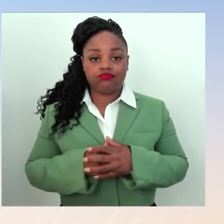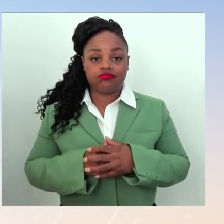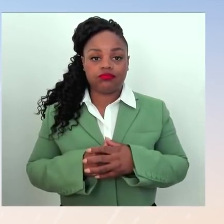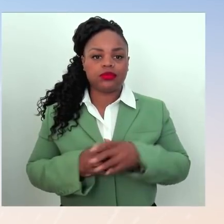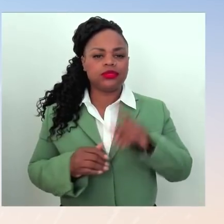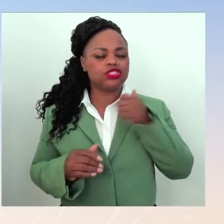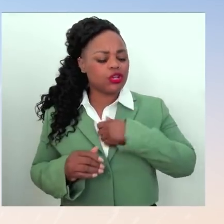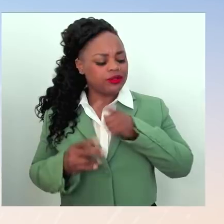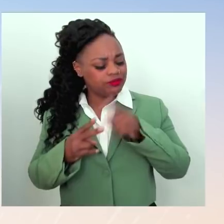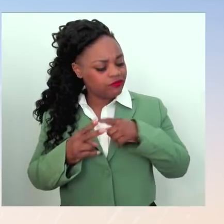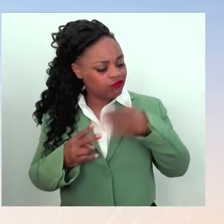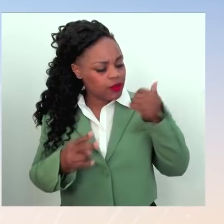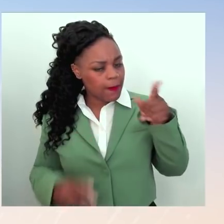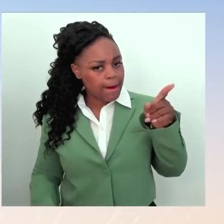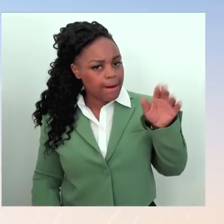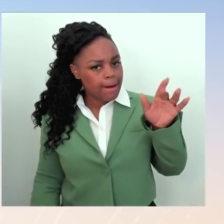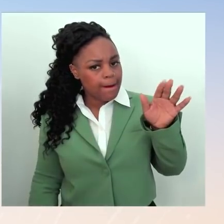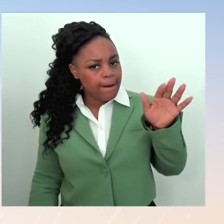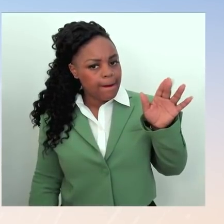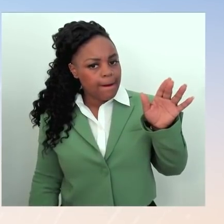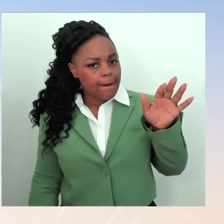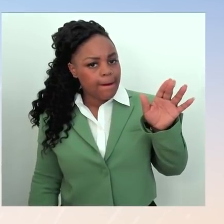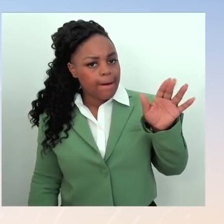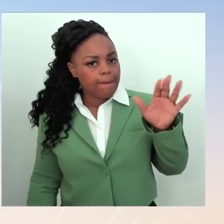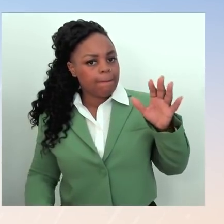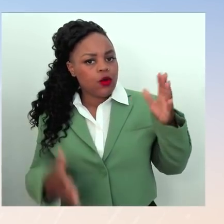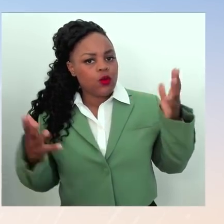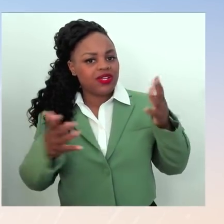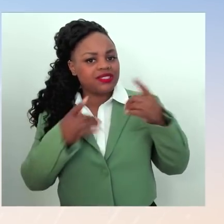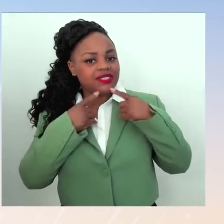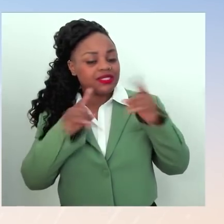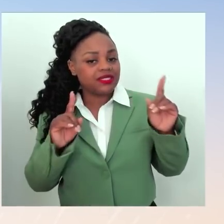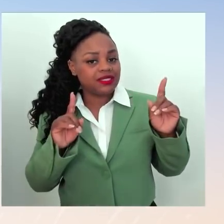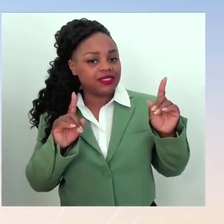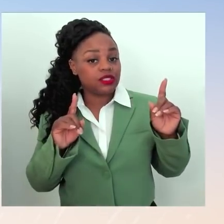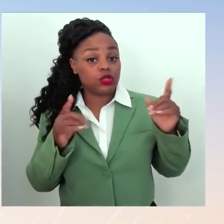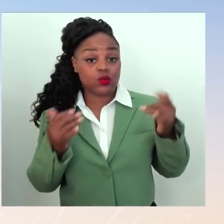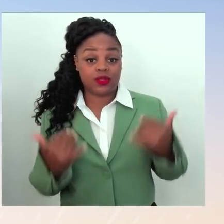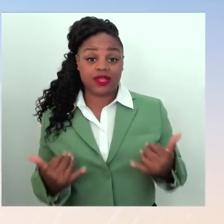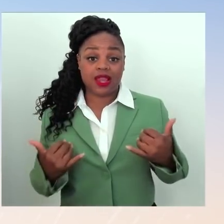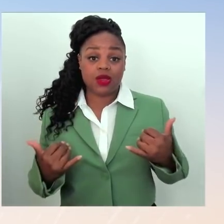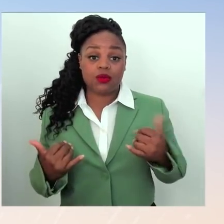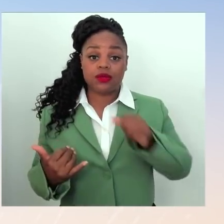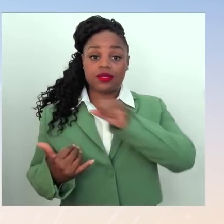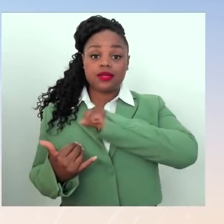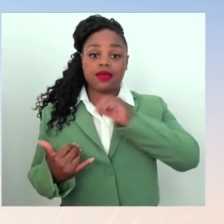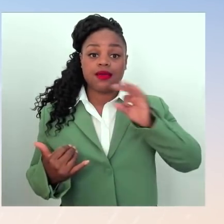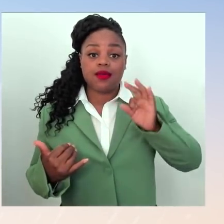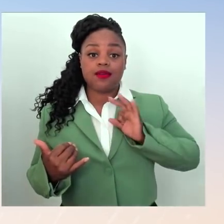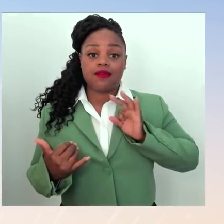Ms. Psaki: Yeah. The Press: I mean, you're sending people all over the globe, basically, to you know, either virtually or in person --